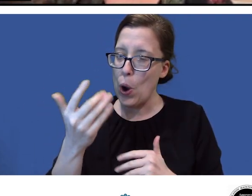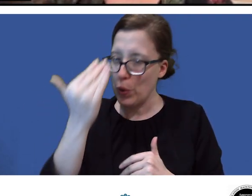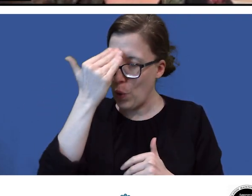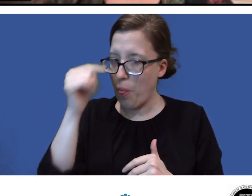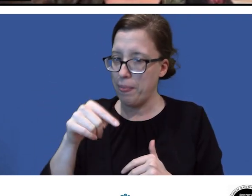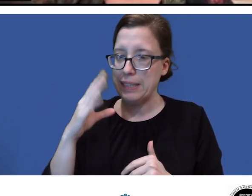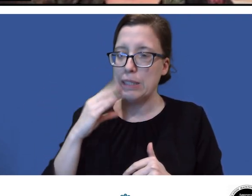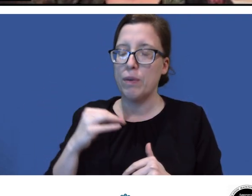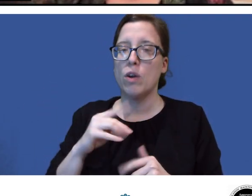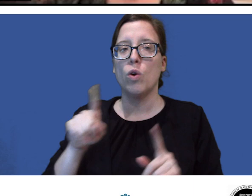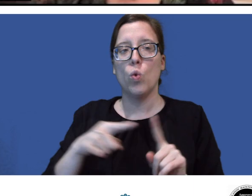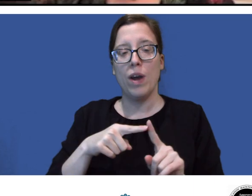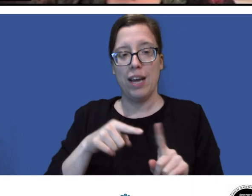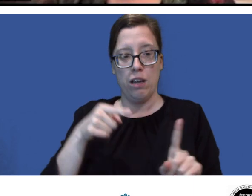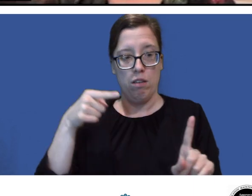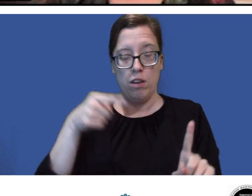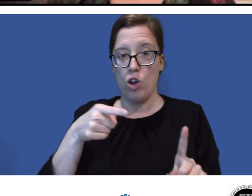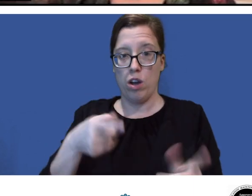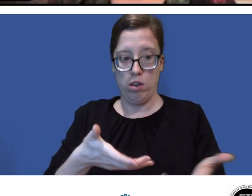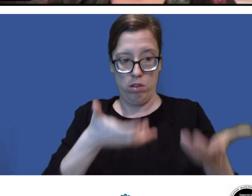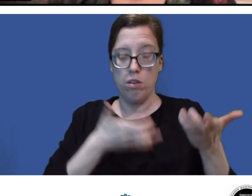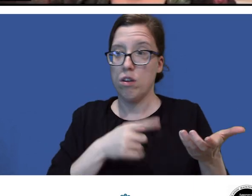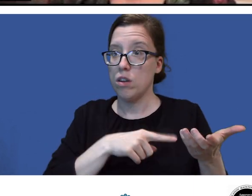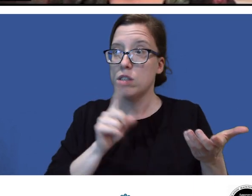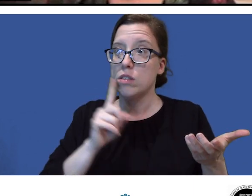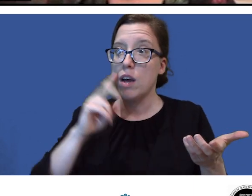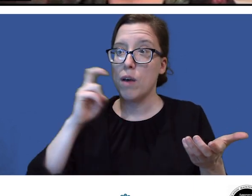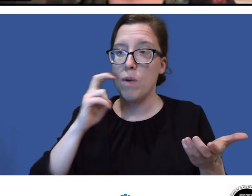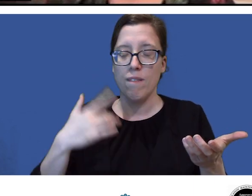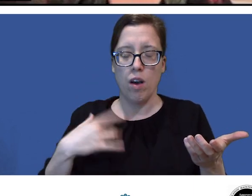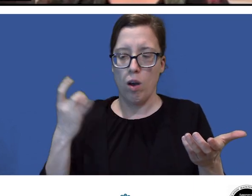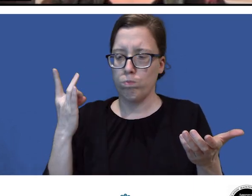that's a gut punch, right? And you would not be alone if you